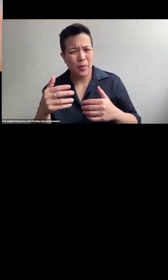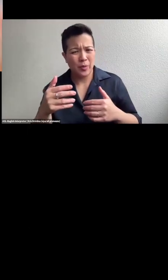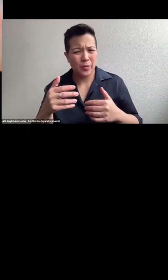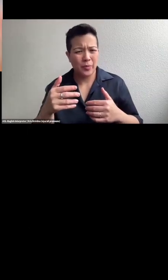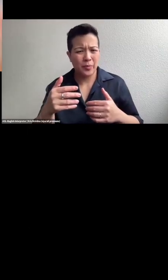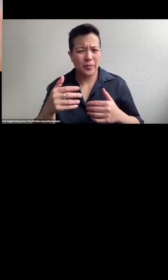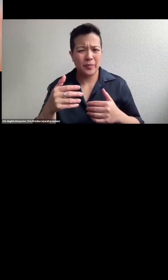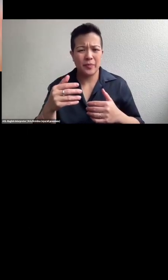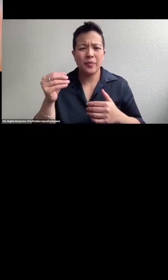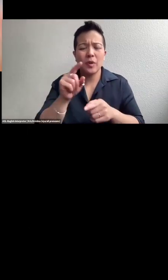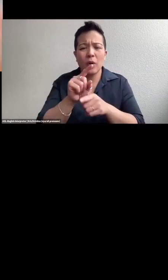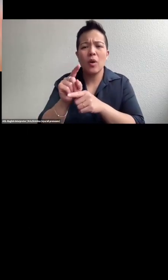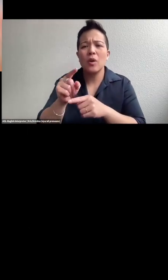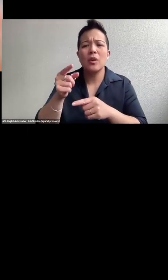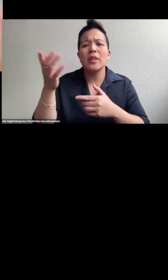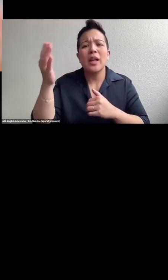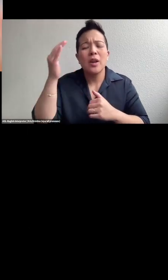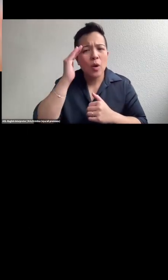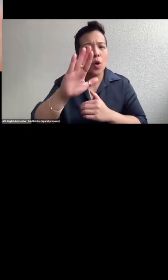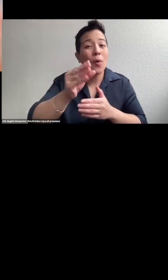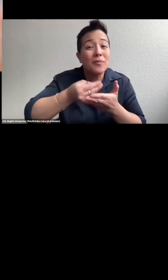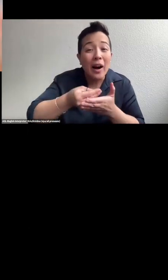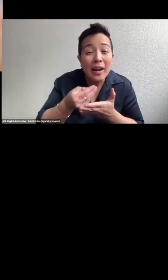because they know now, they know your finances, they know